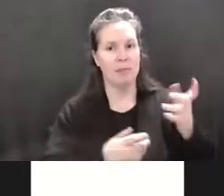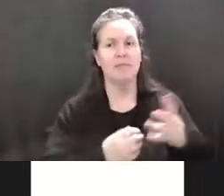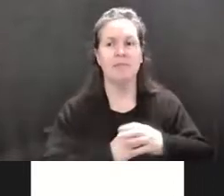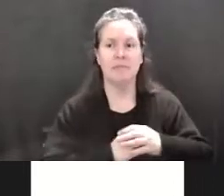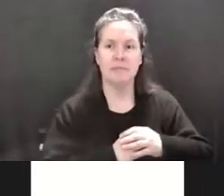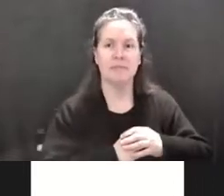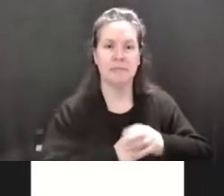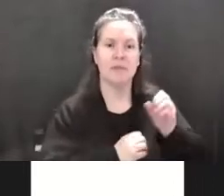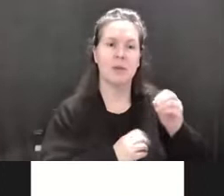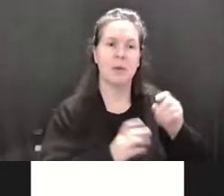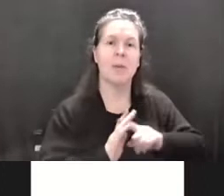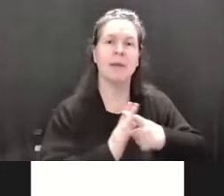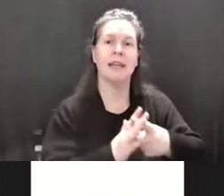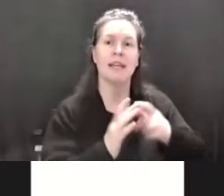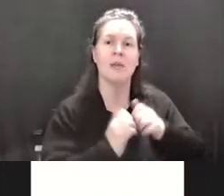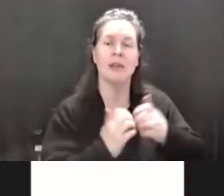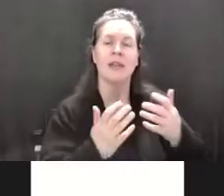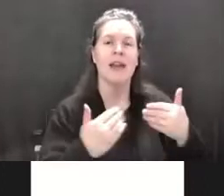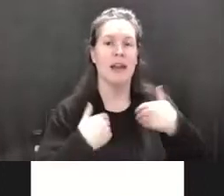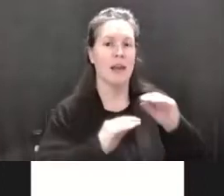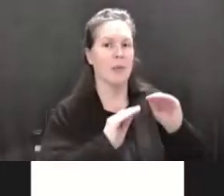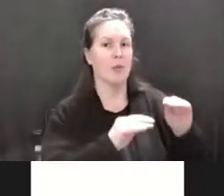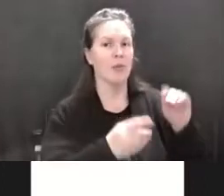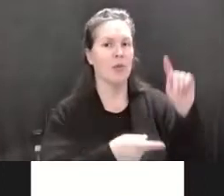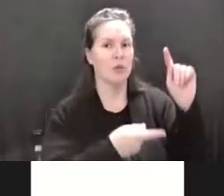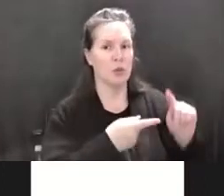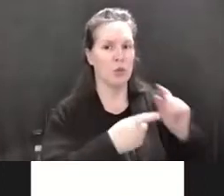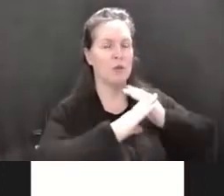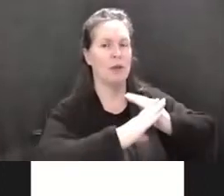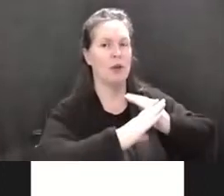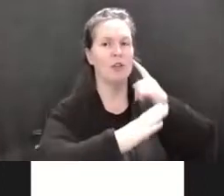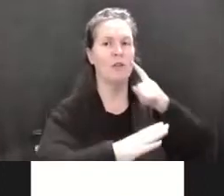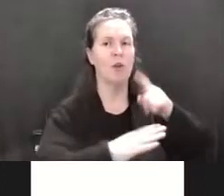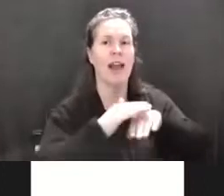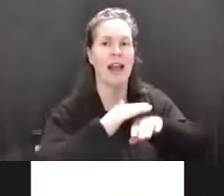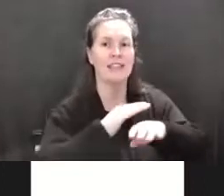To begin with, I did put reducing barriers to accessing care for patients